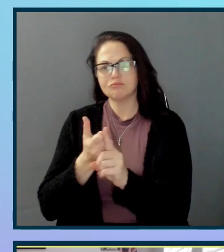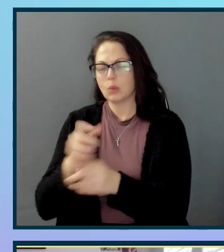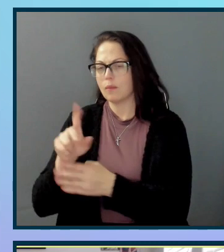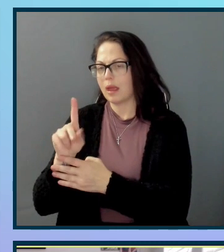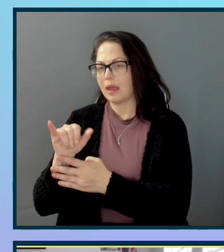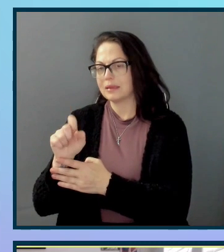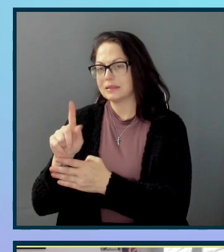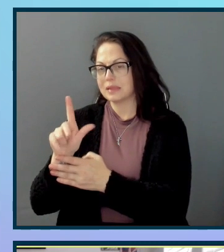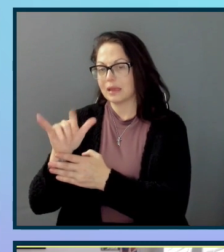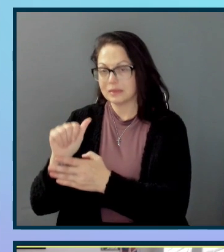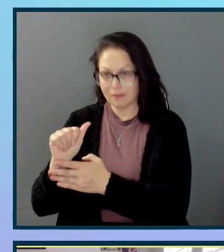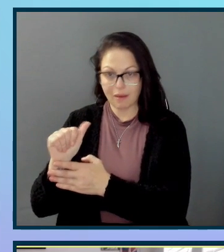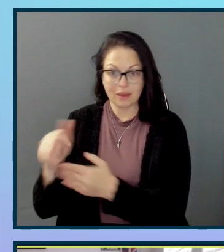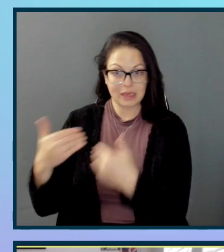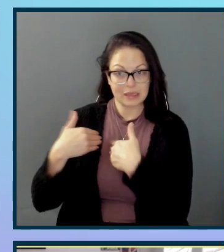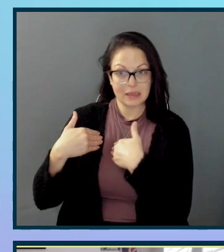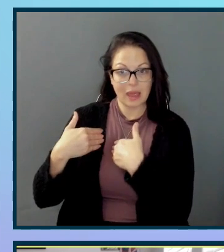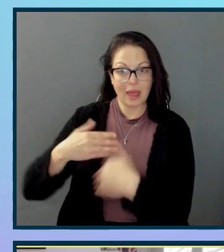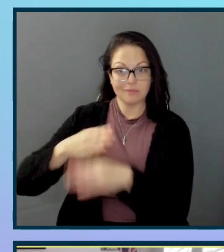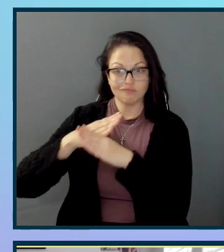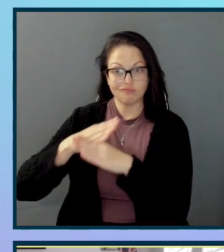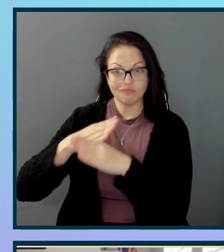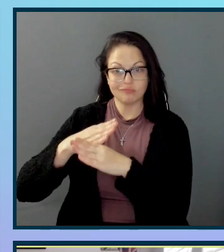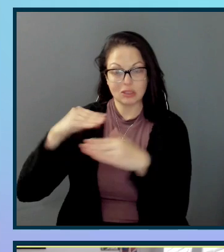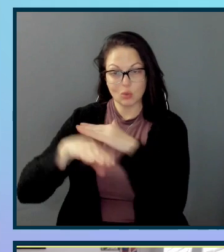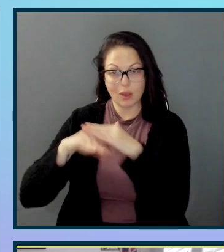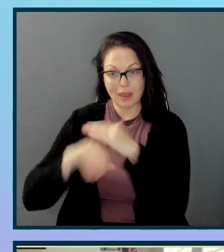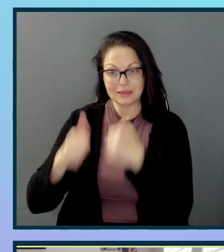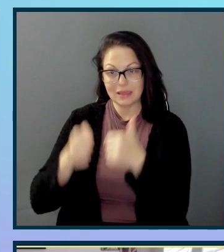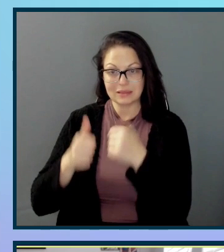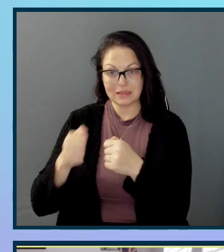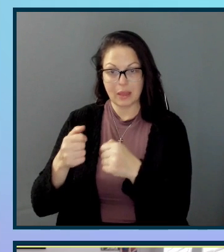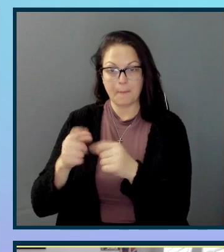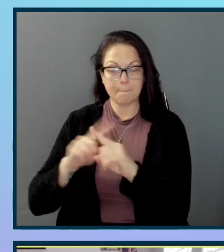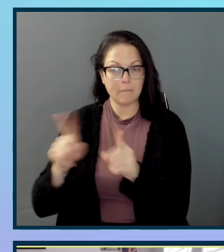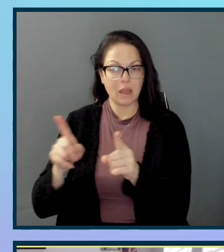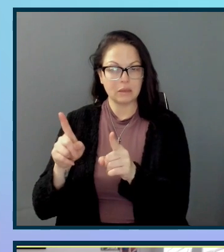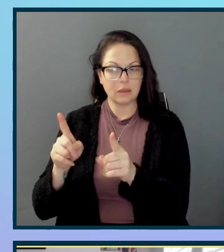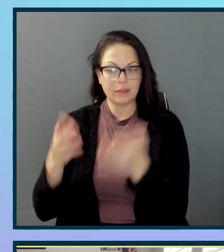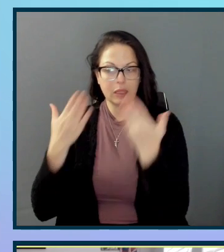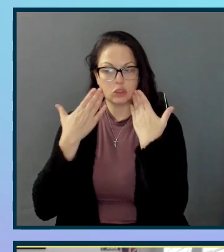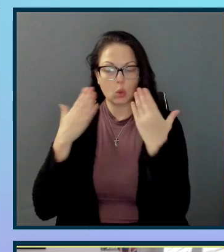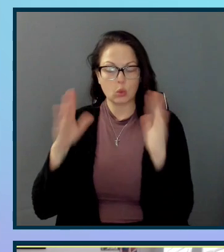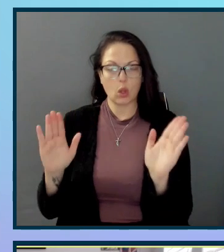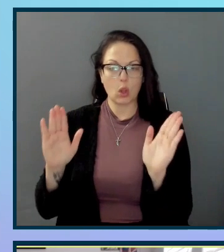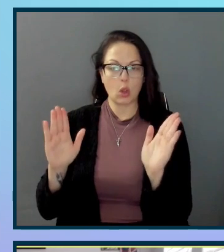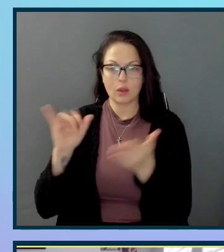And as a result, have barriers to accessing text because, but they don't actually know that they have dyslexia